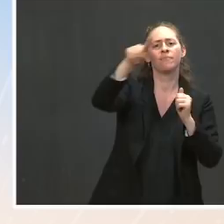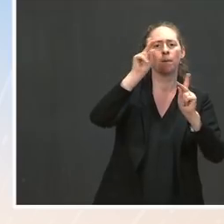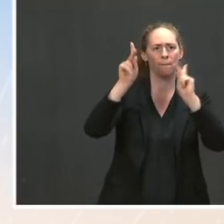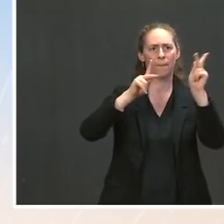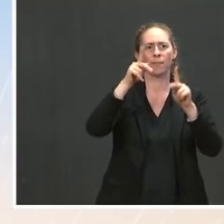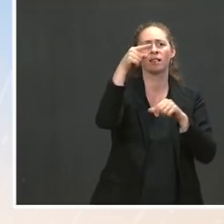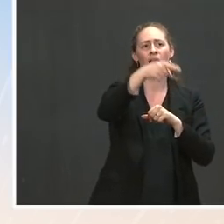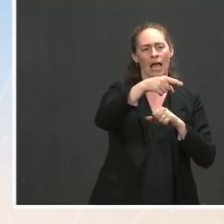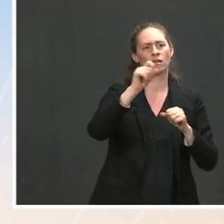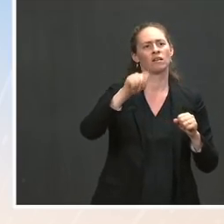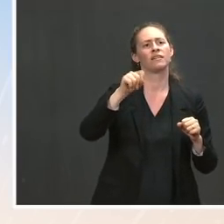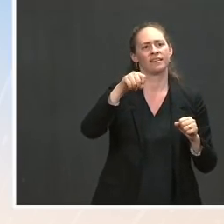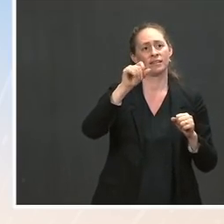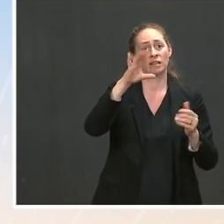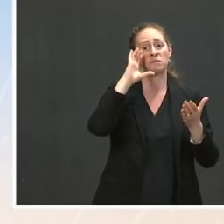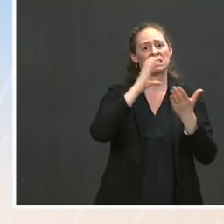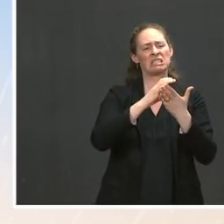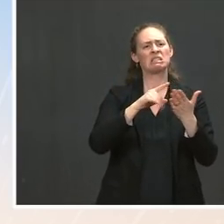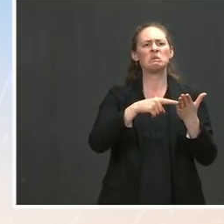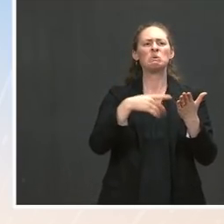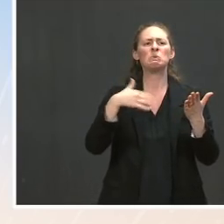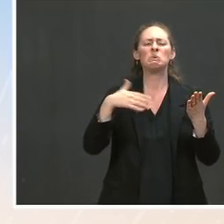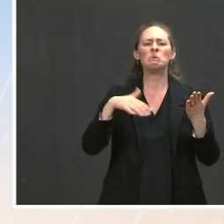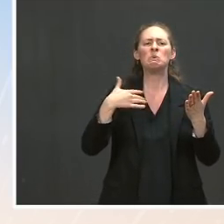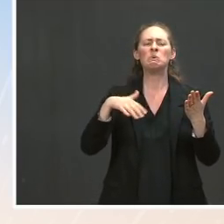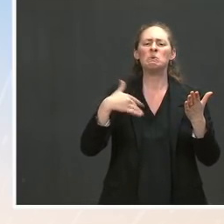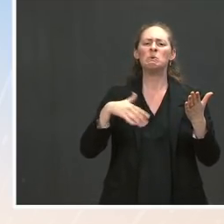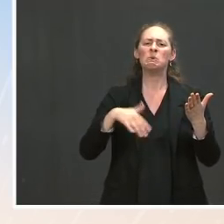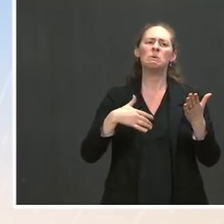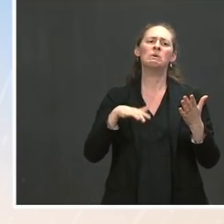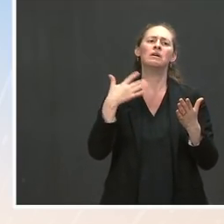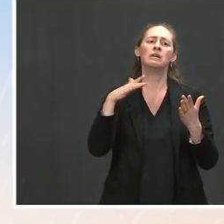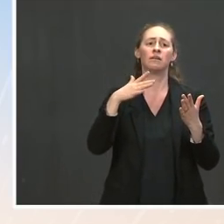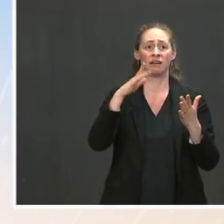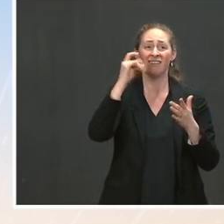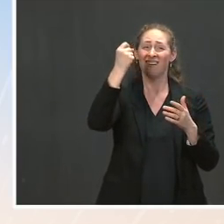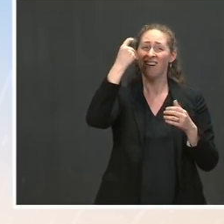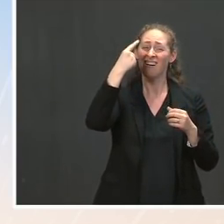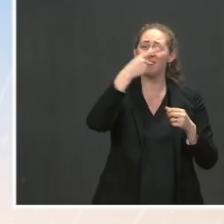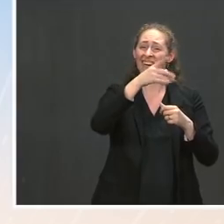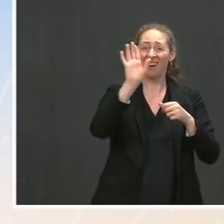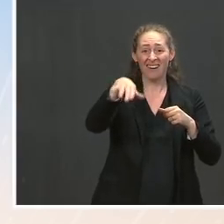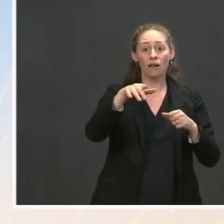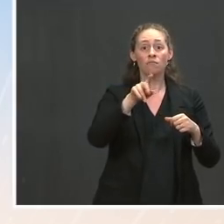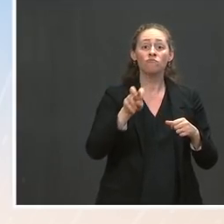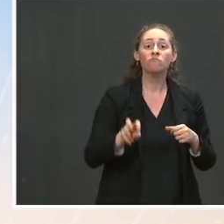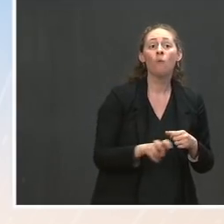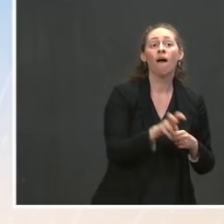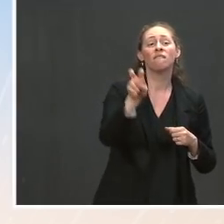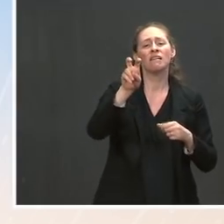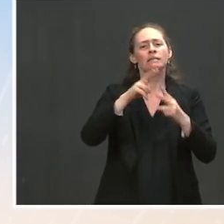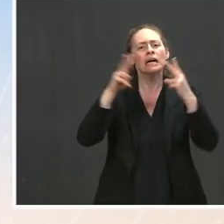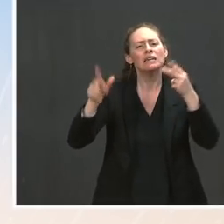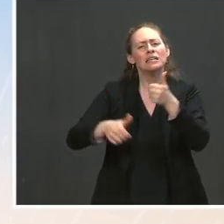of how dangerous this journey is and why this is not the time to come. And it's a reminder of how important it is